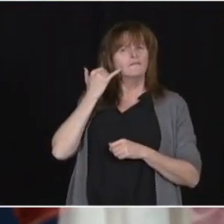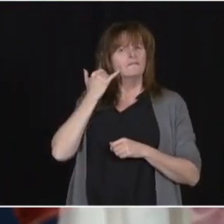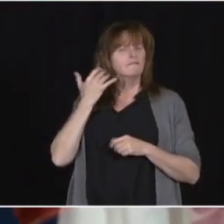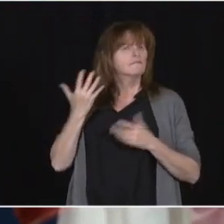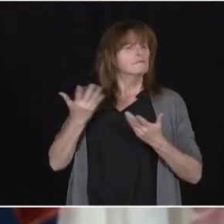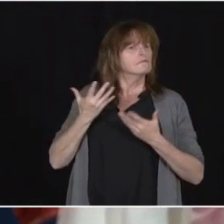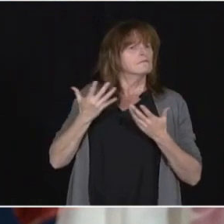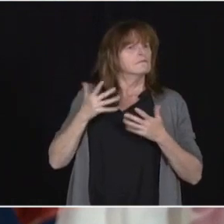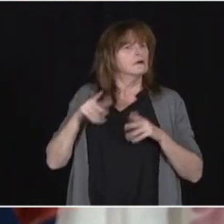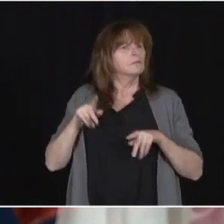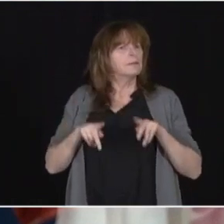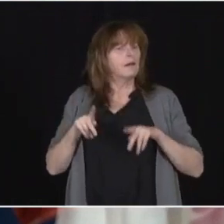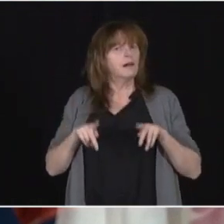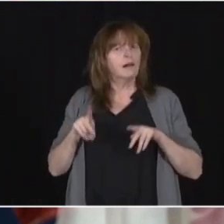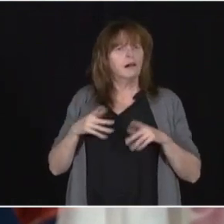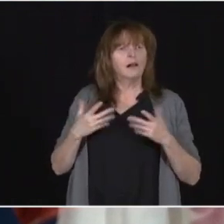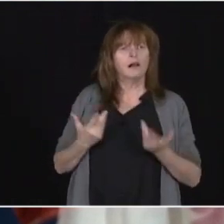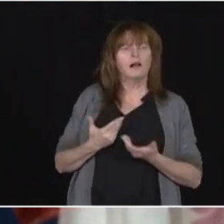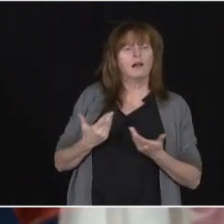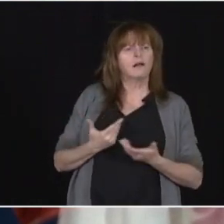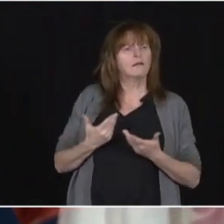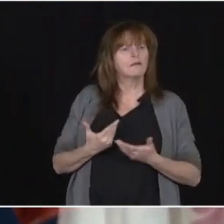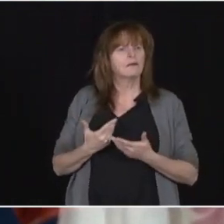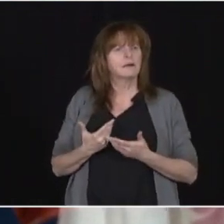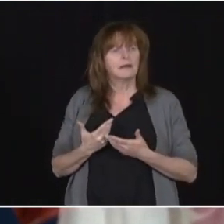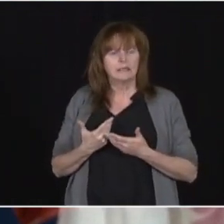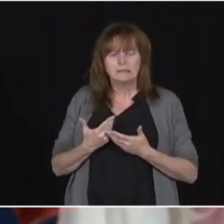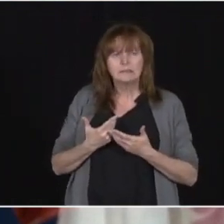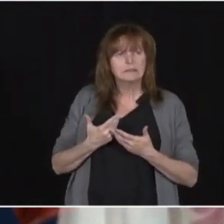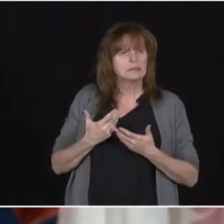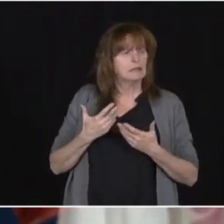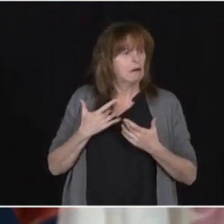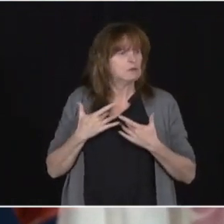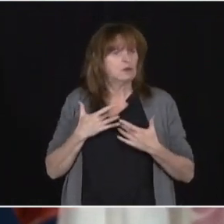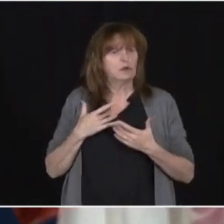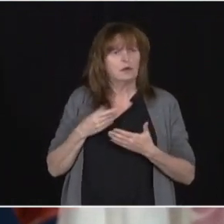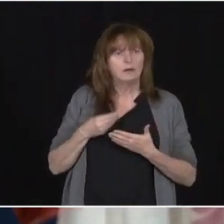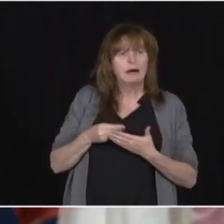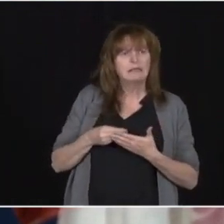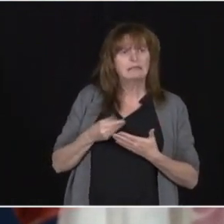access issues in the major supply problem, what about those who may have difficulty acquiring those materials? Again, a face covering